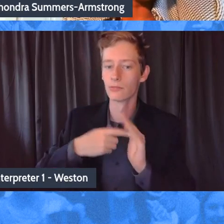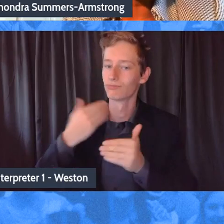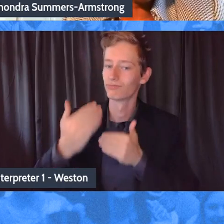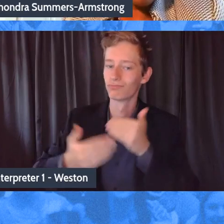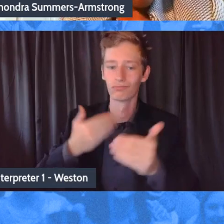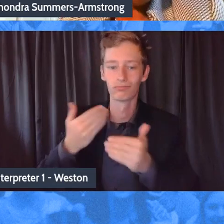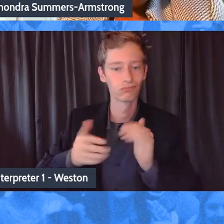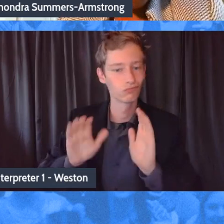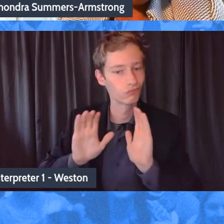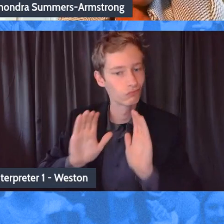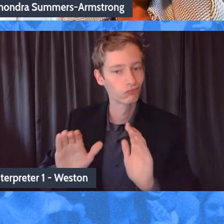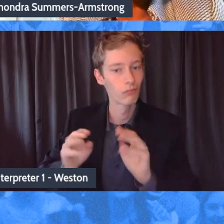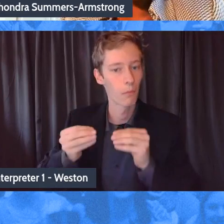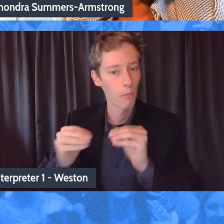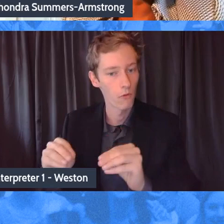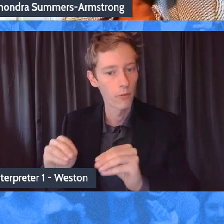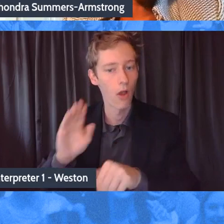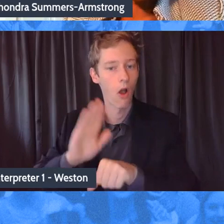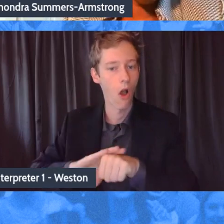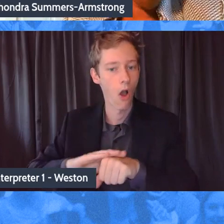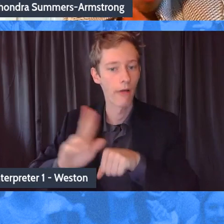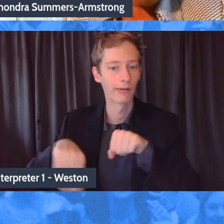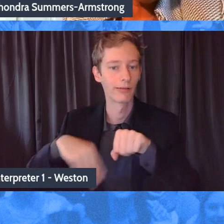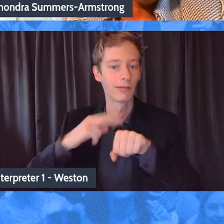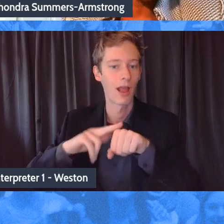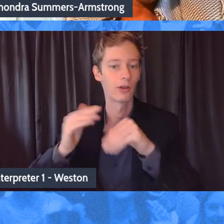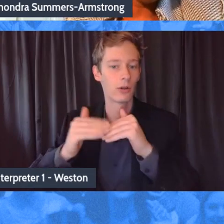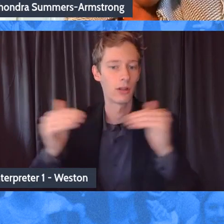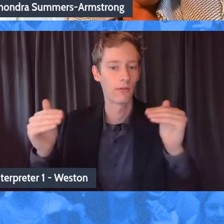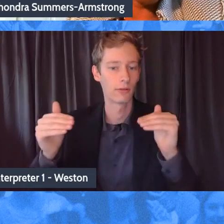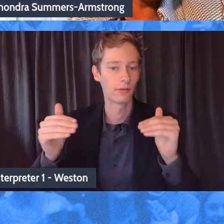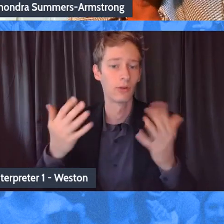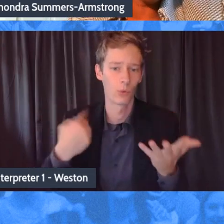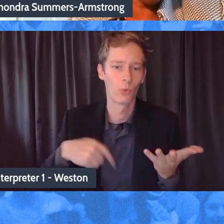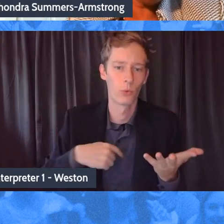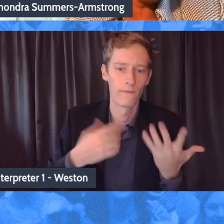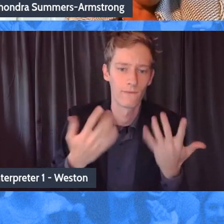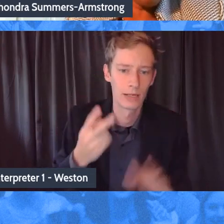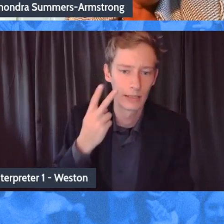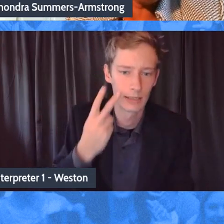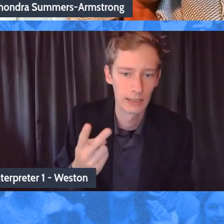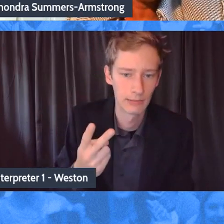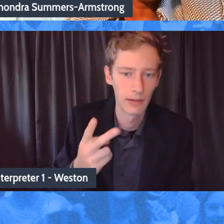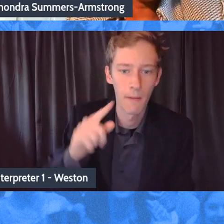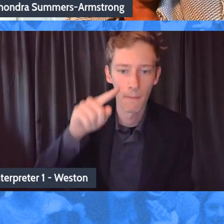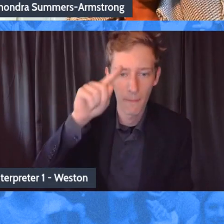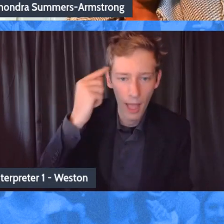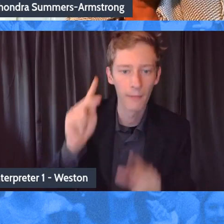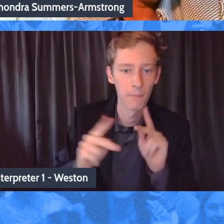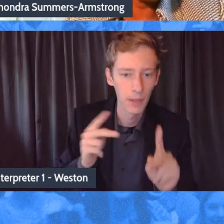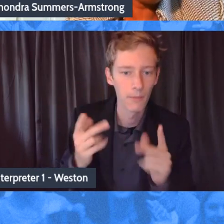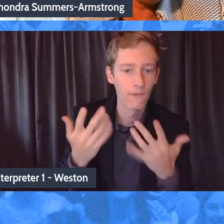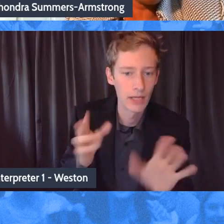We have been here before. Black people have seen this before. We fought hard for this in civil rights era